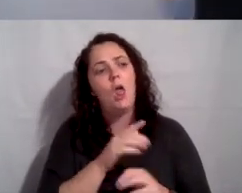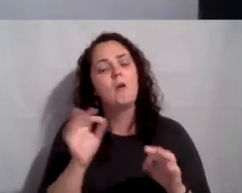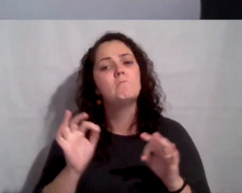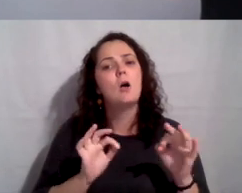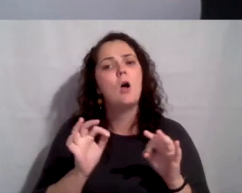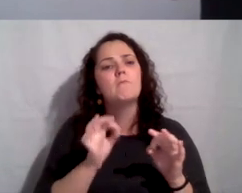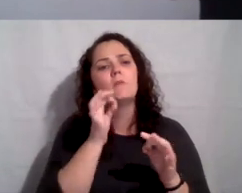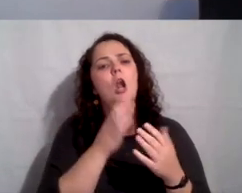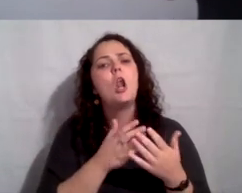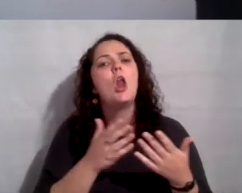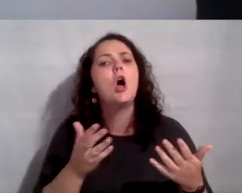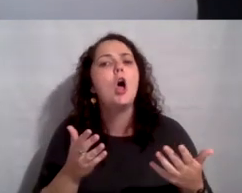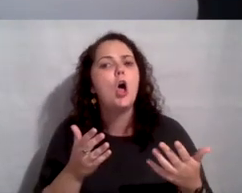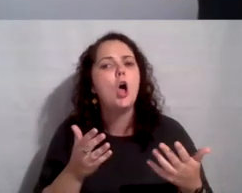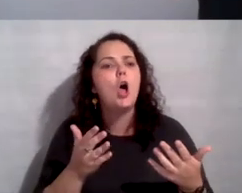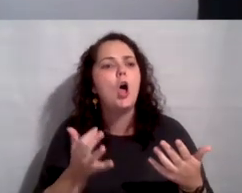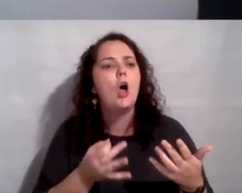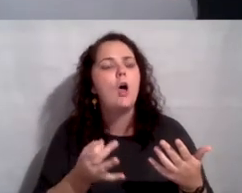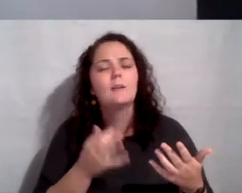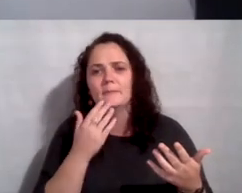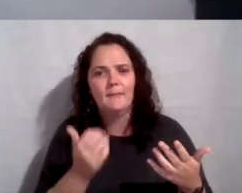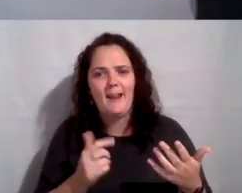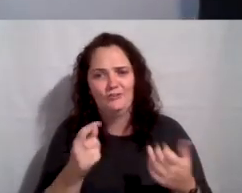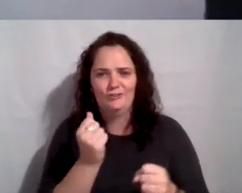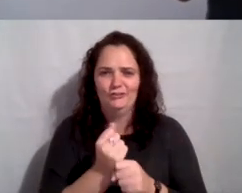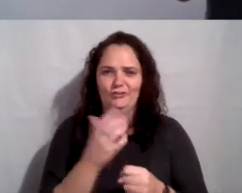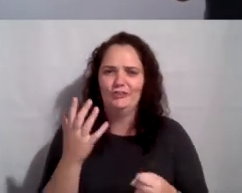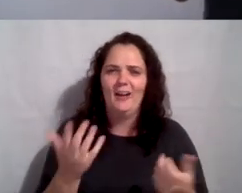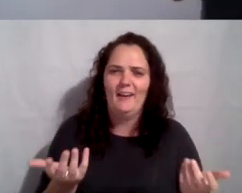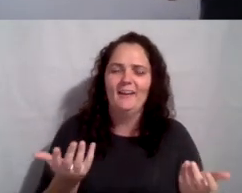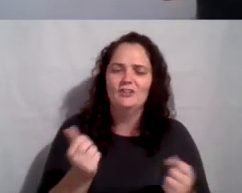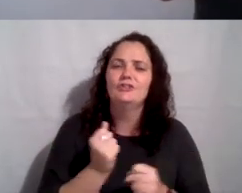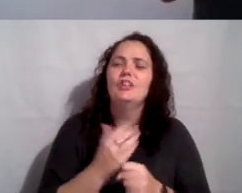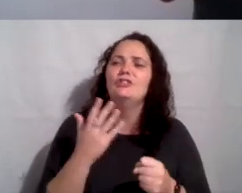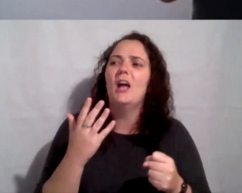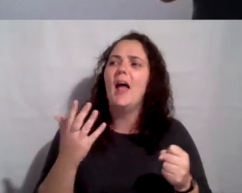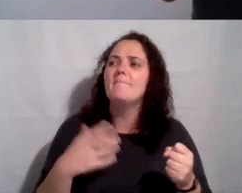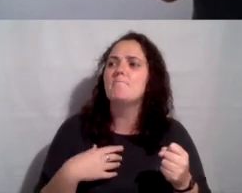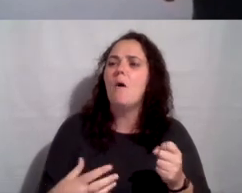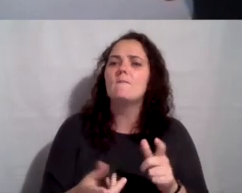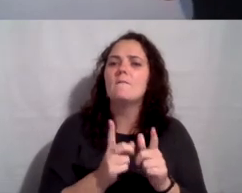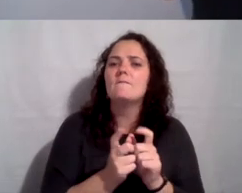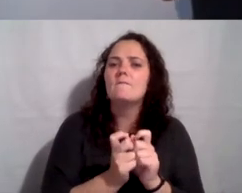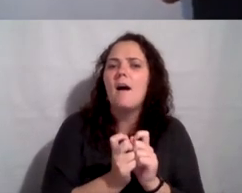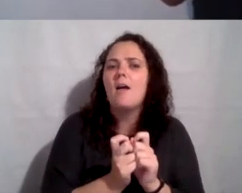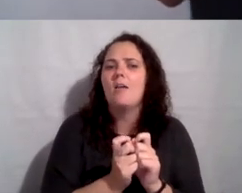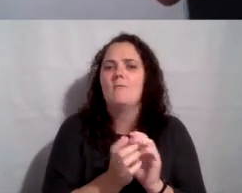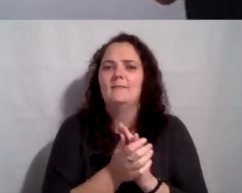for the model to execute, right? Because gesture is again about a set of values in drawing, it's not just about the amount of time